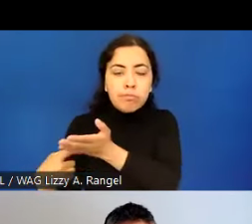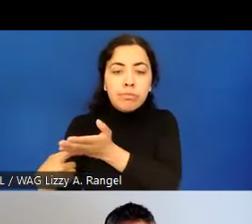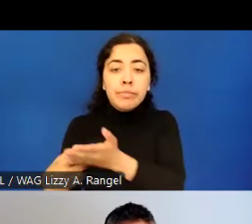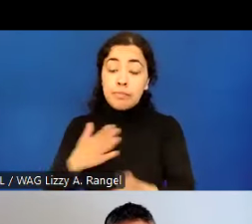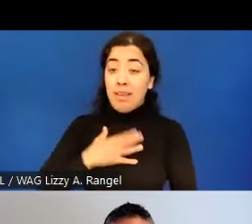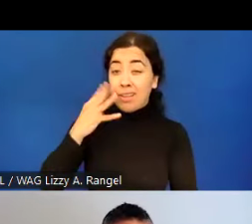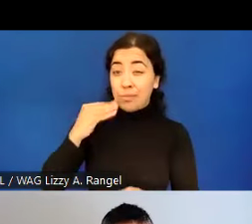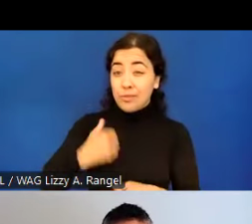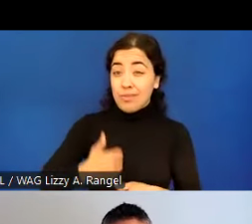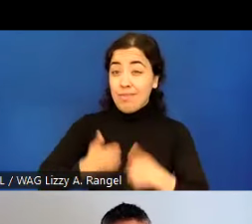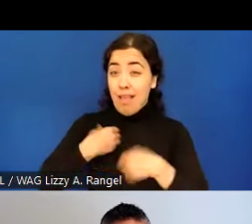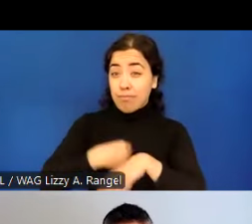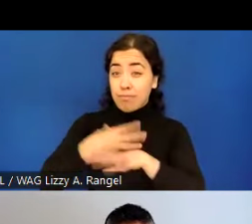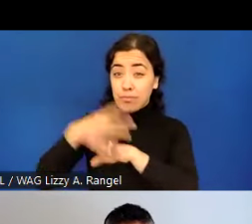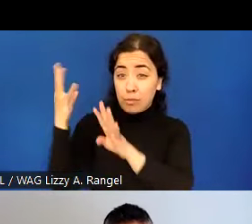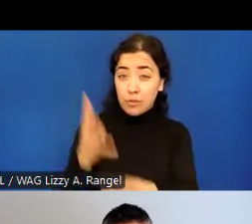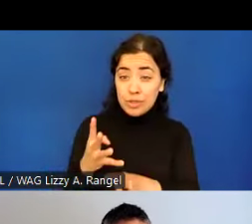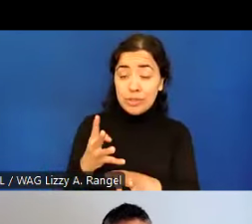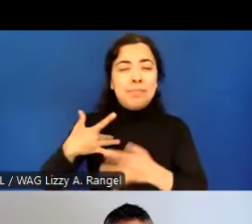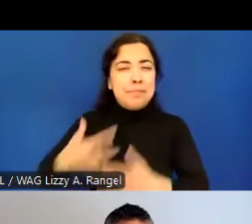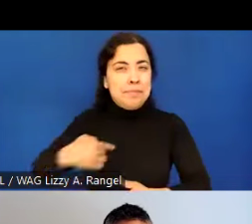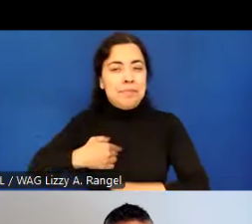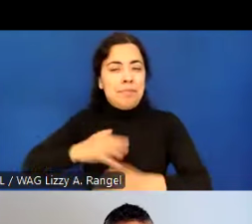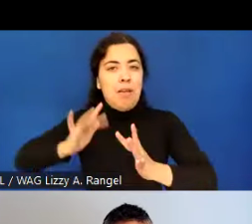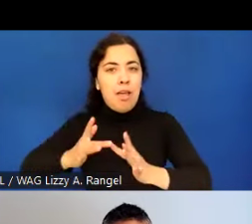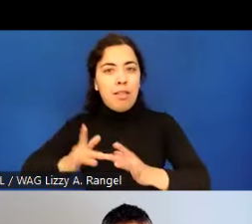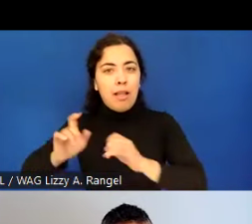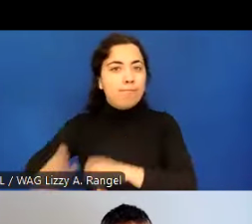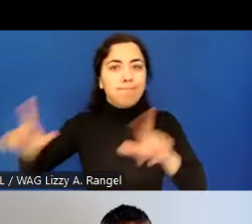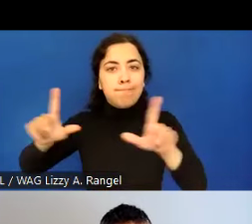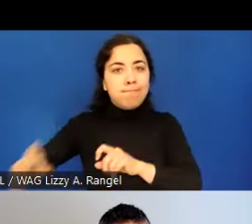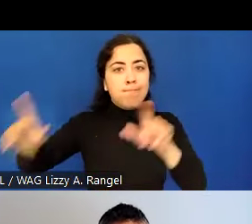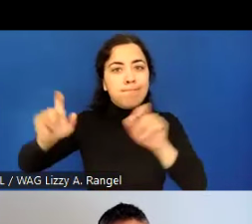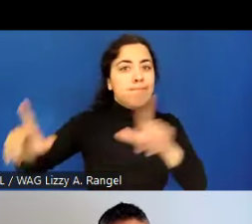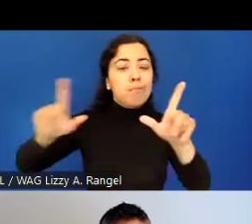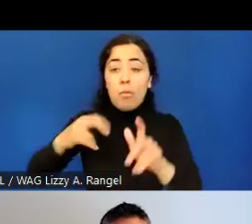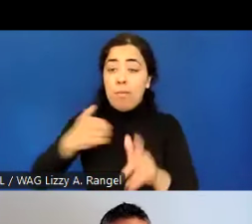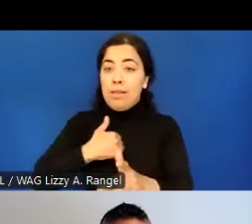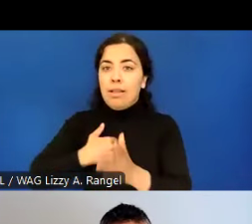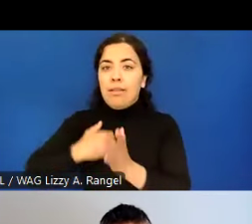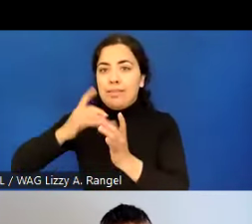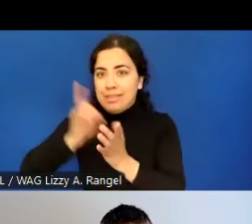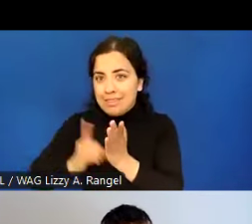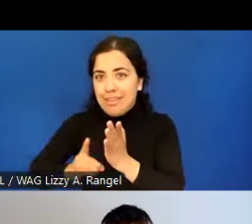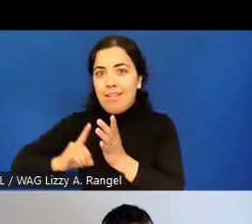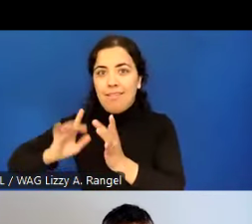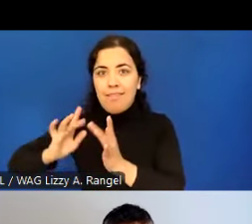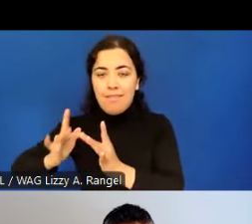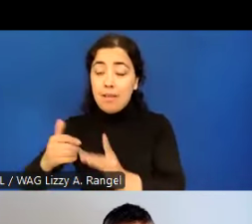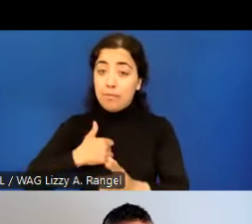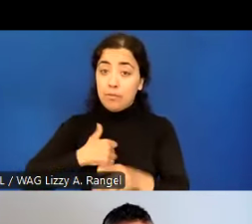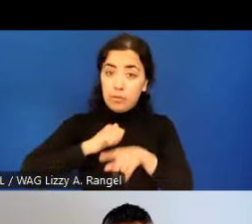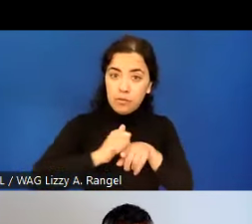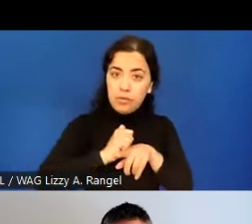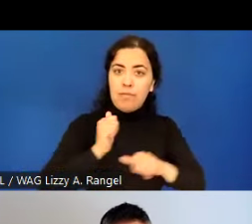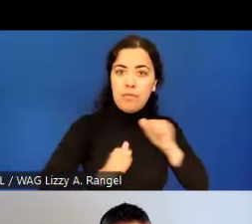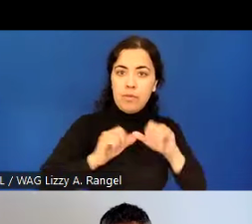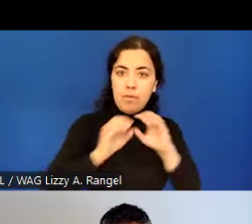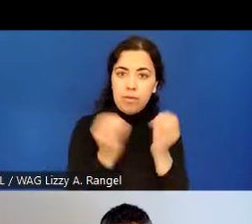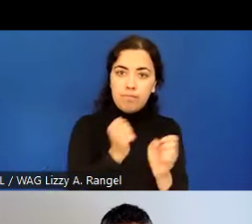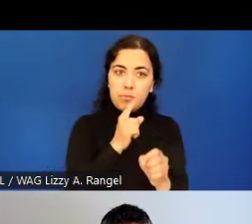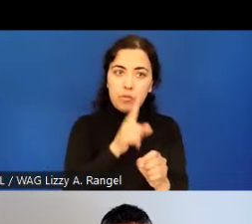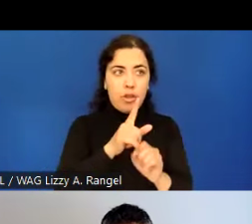as a designer and as a trainer for theater organizations to develop their capacity to